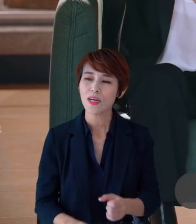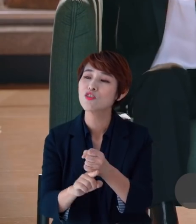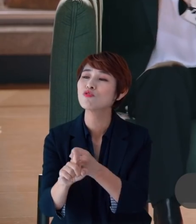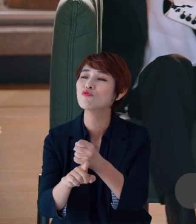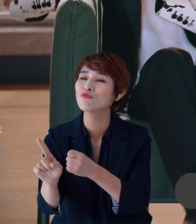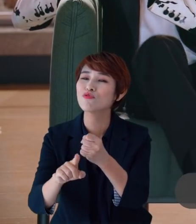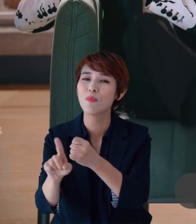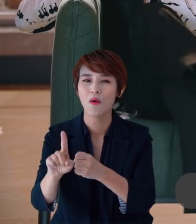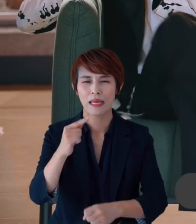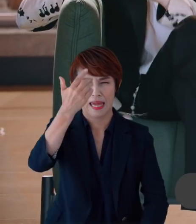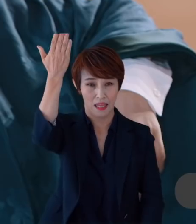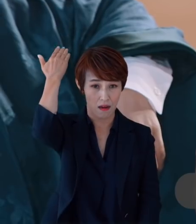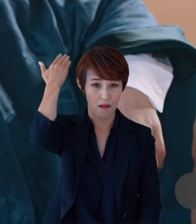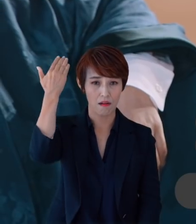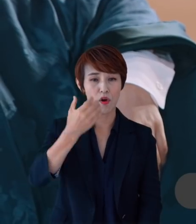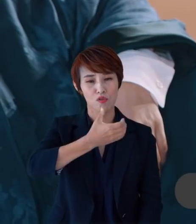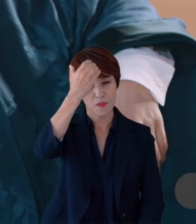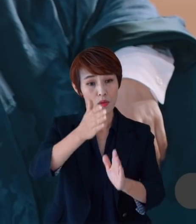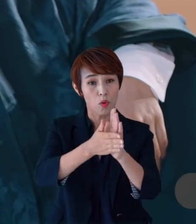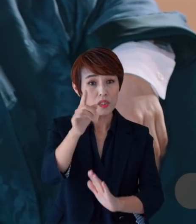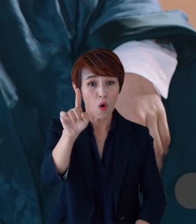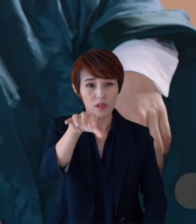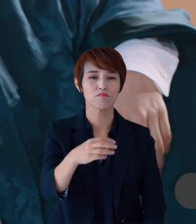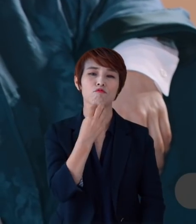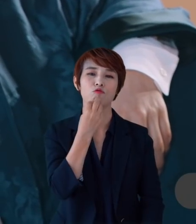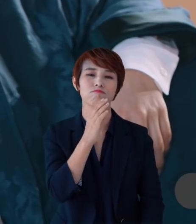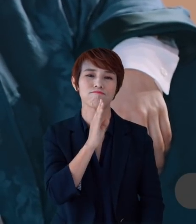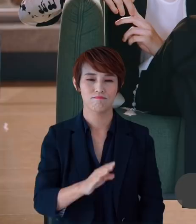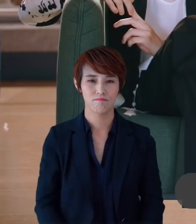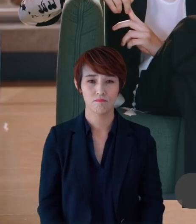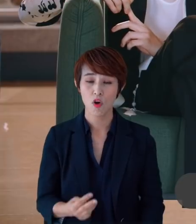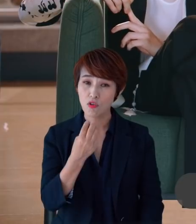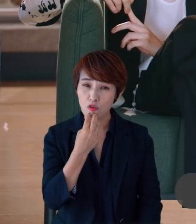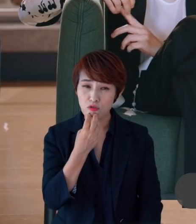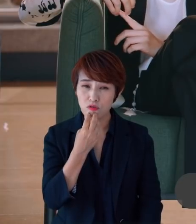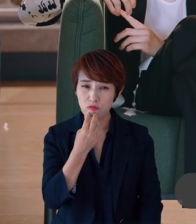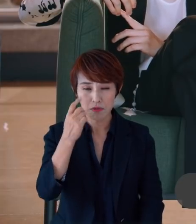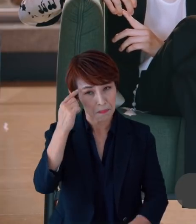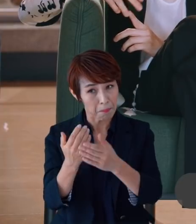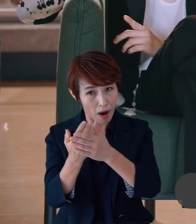Jung Kook: What’s the reason? V: My dream had always been to live in Seoul since I was young. It’s like a place where people succeed. When you think of Seoul, there is that kind of image.